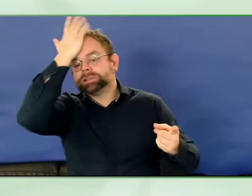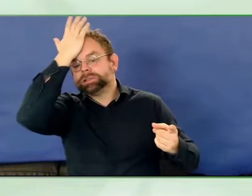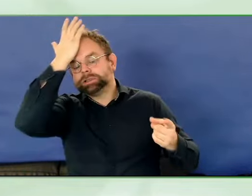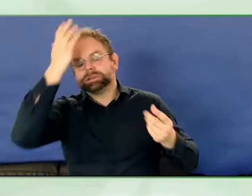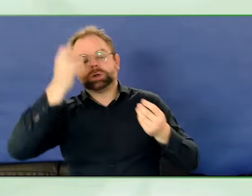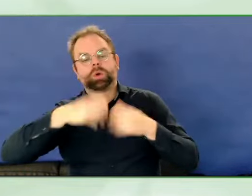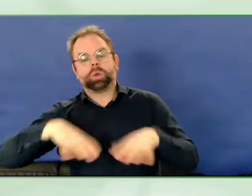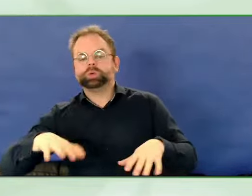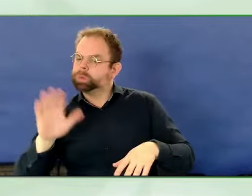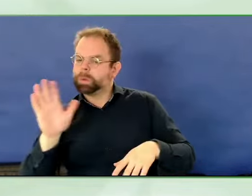of change.